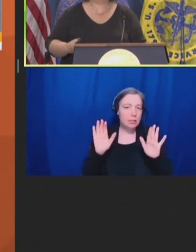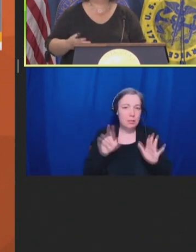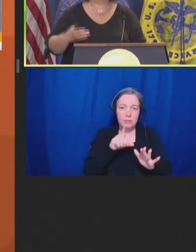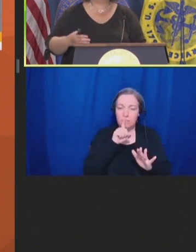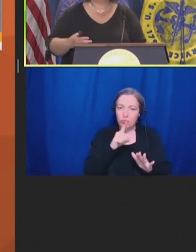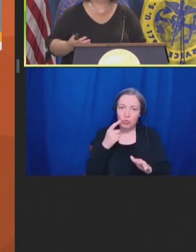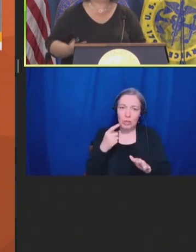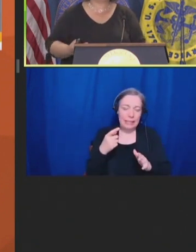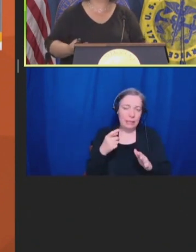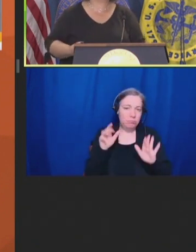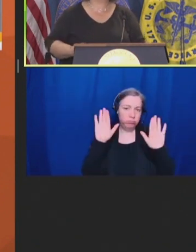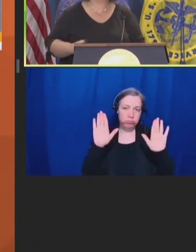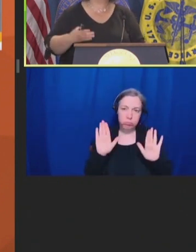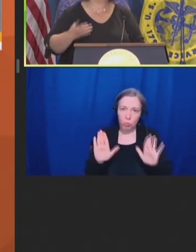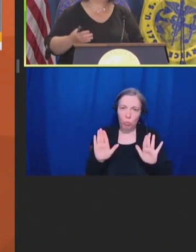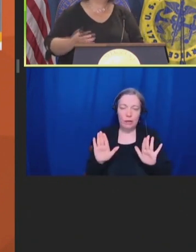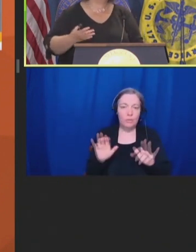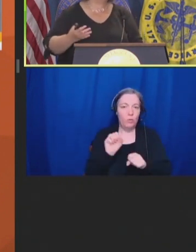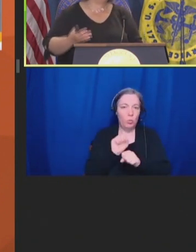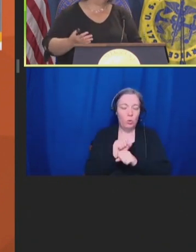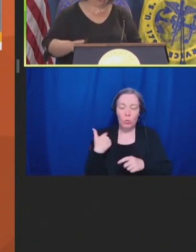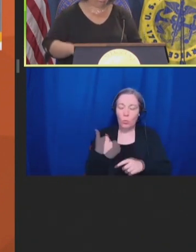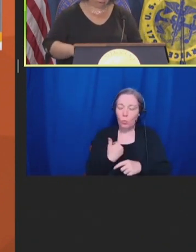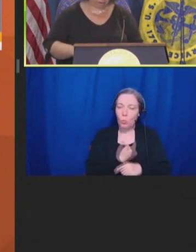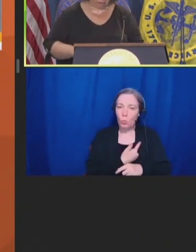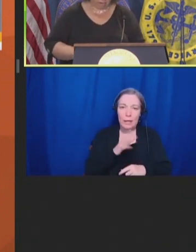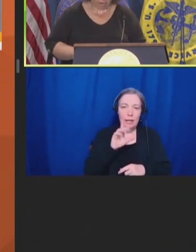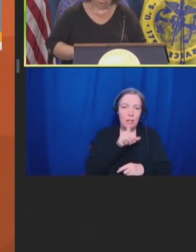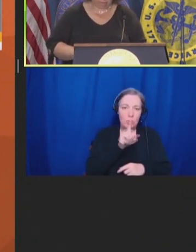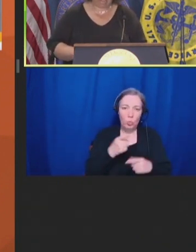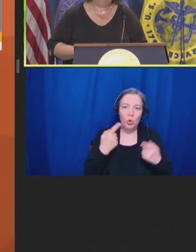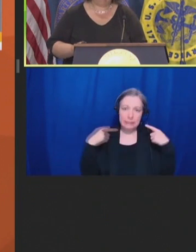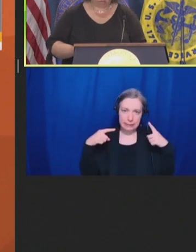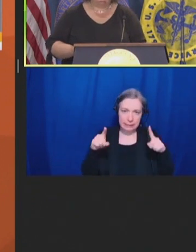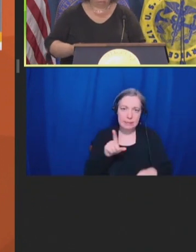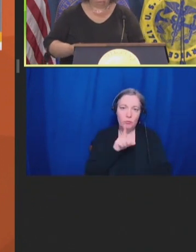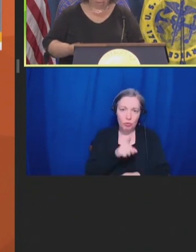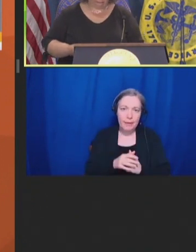and that we were successful in such a huge, heroic effort. We saved over 2 million lives,